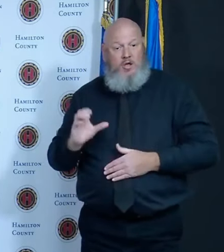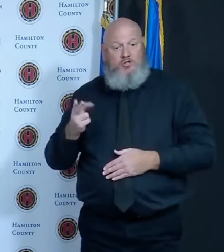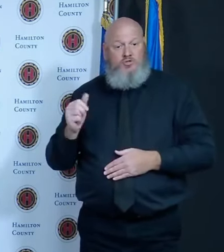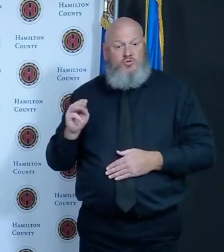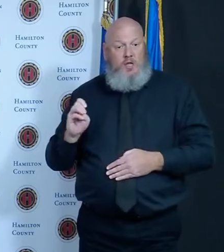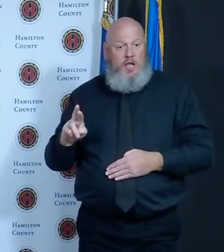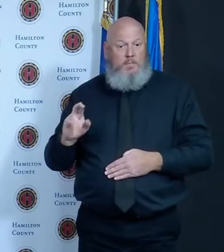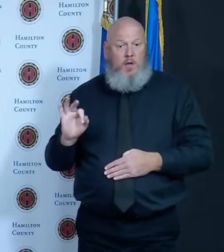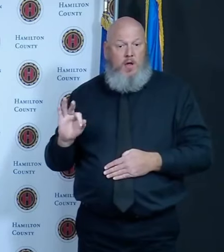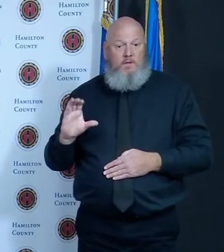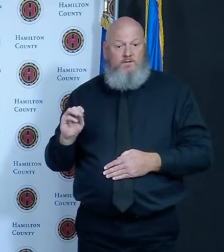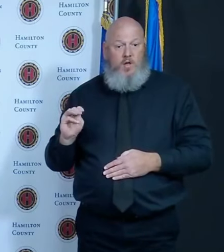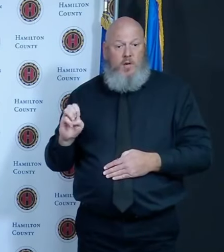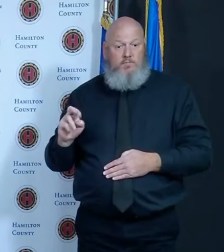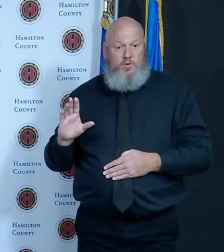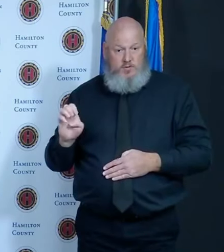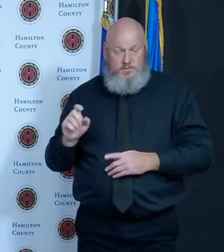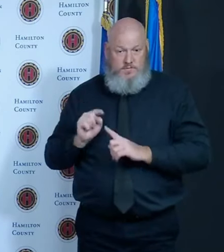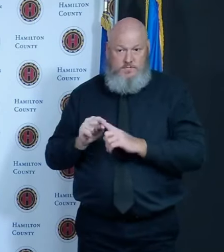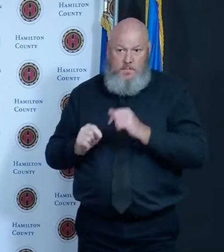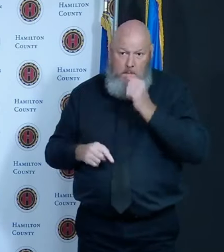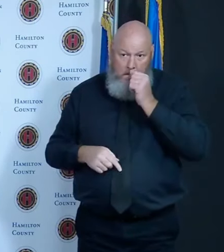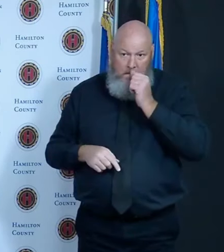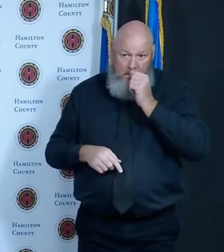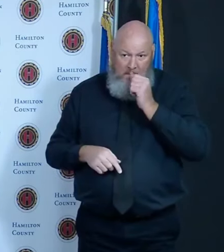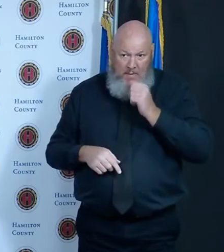you later when Commissioner Driehaus leads us